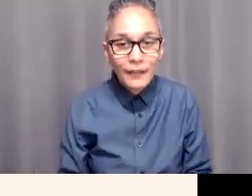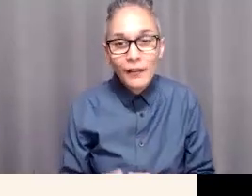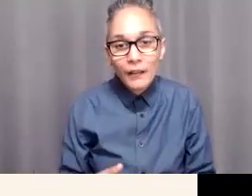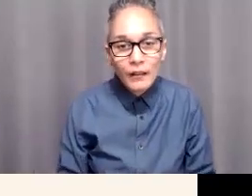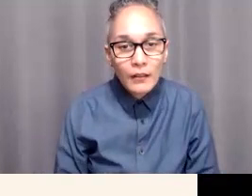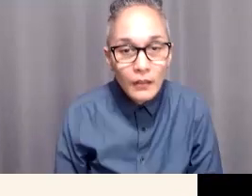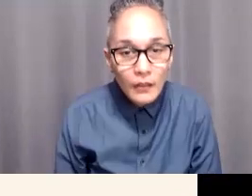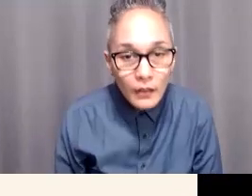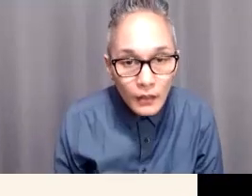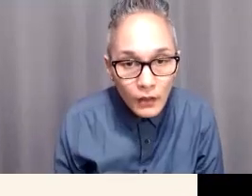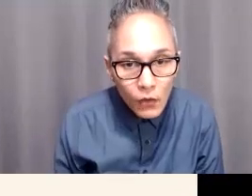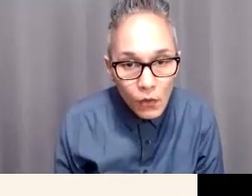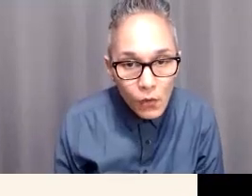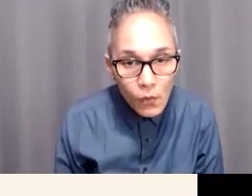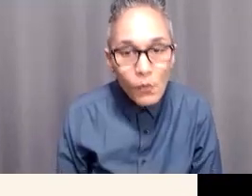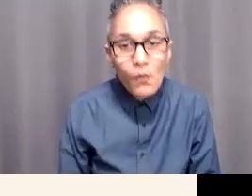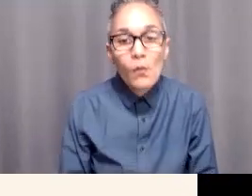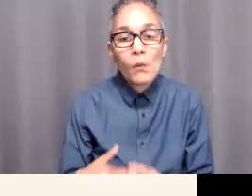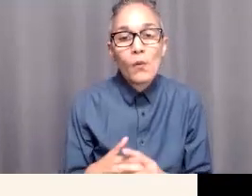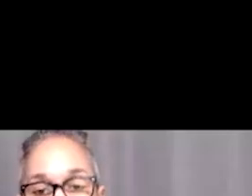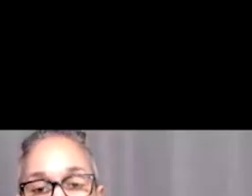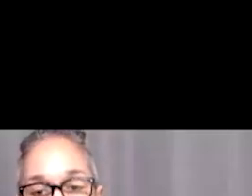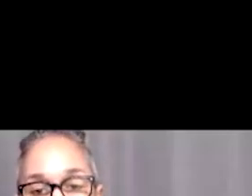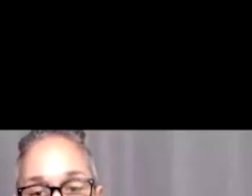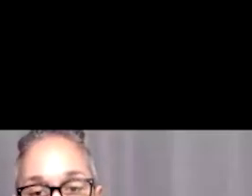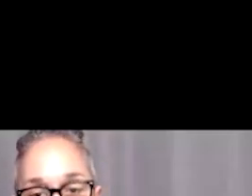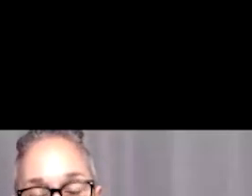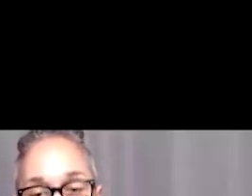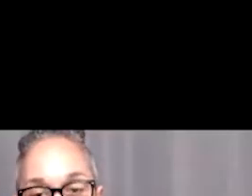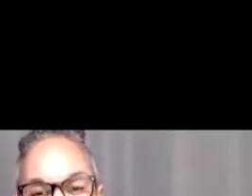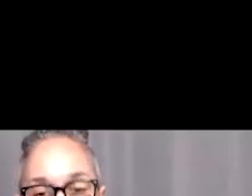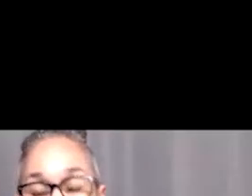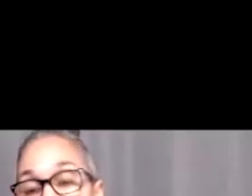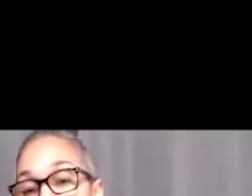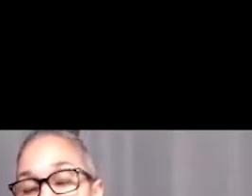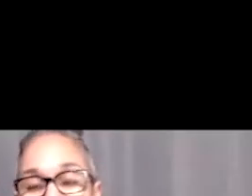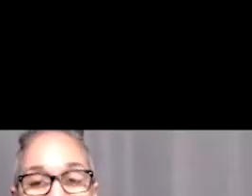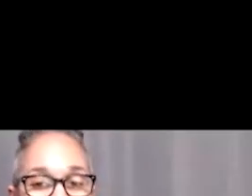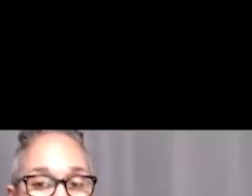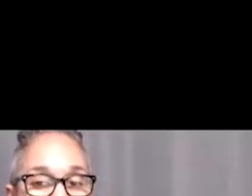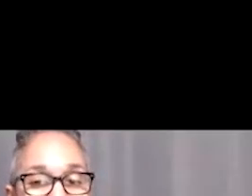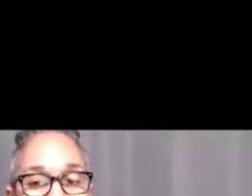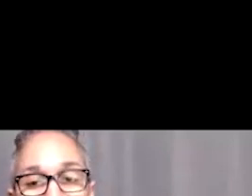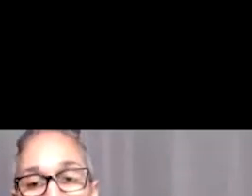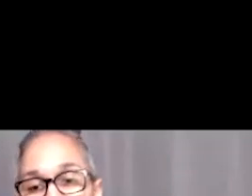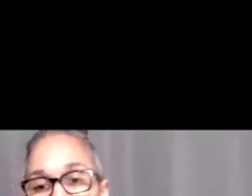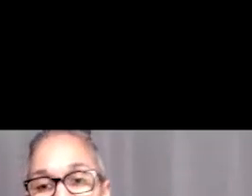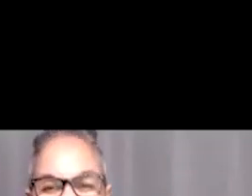weeks try to try to double that should be what you aim for. But it doesn't, you know, it doesn't necessarily have to be an exact formula.